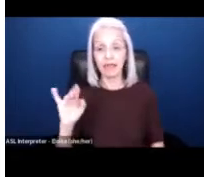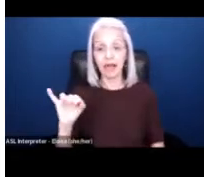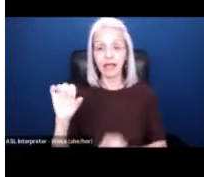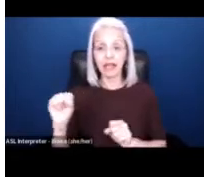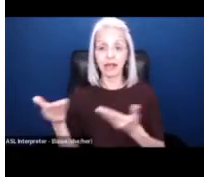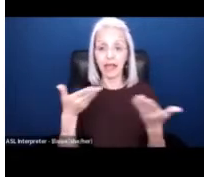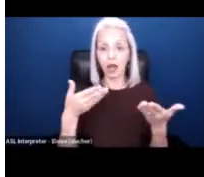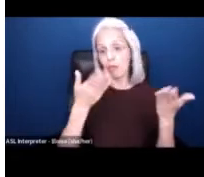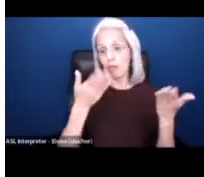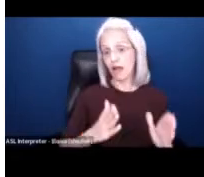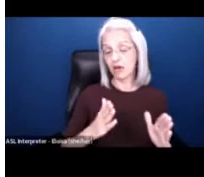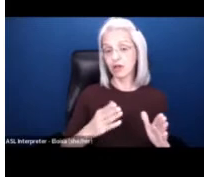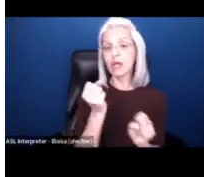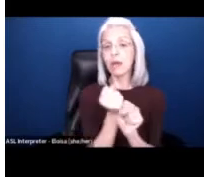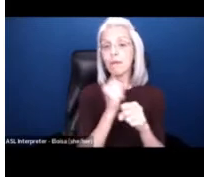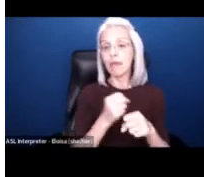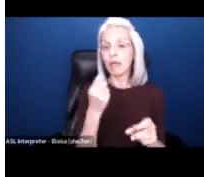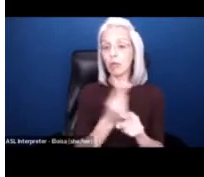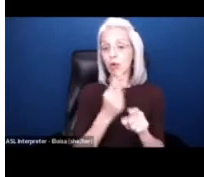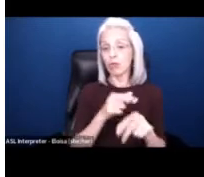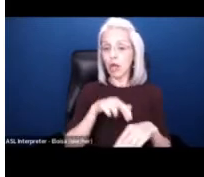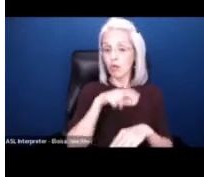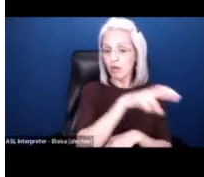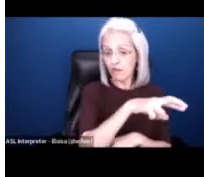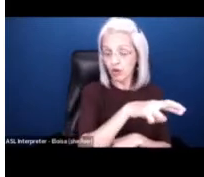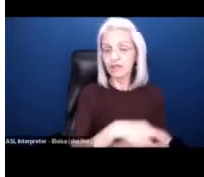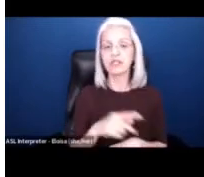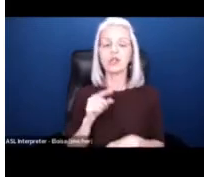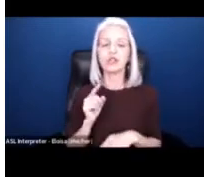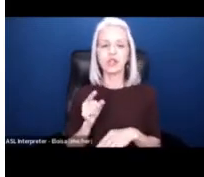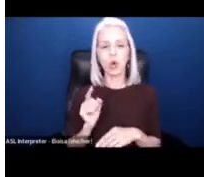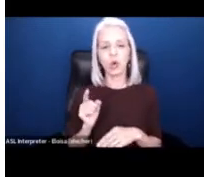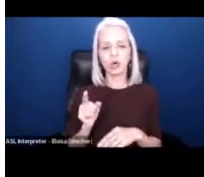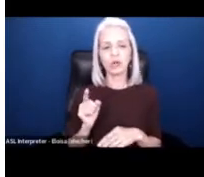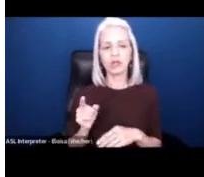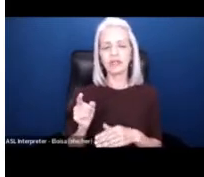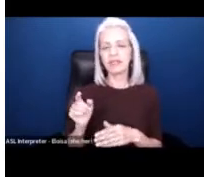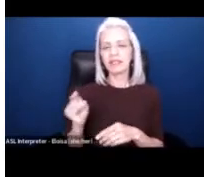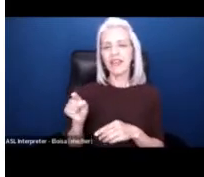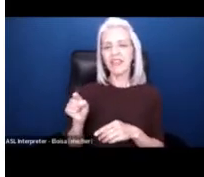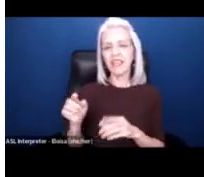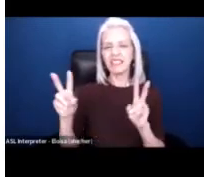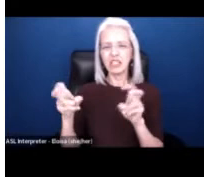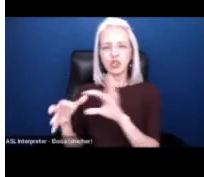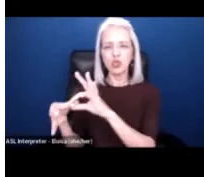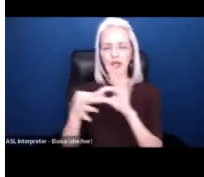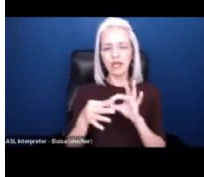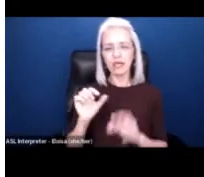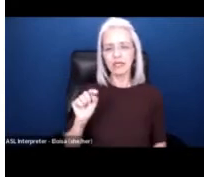appropriate referrals to TBI specialists. So picking up some of these, these issues related to TBI, including cognitive